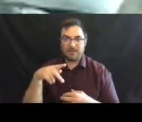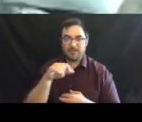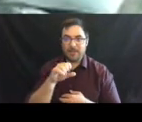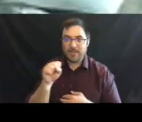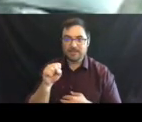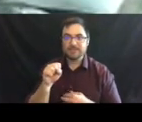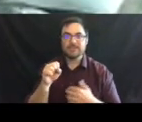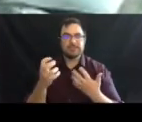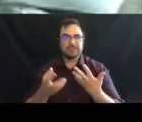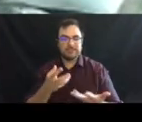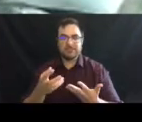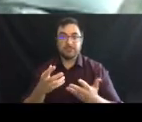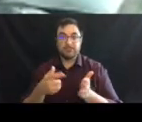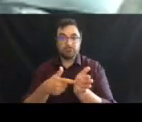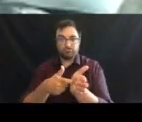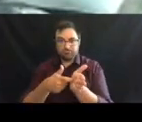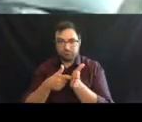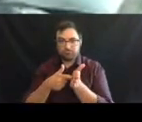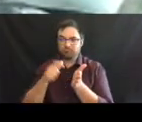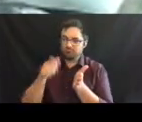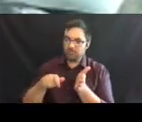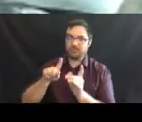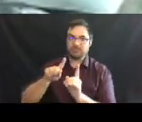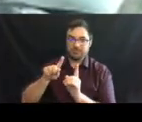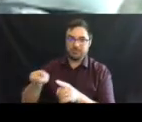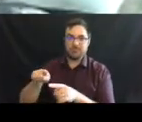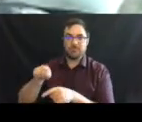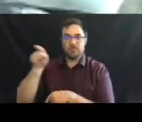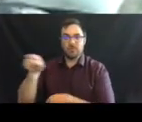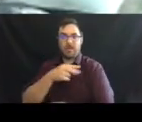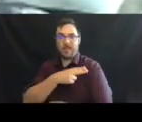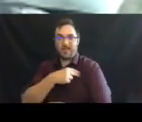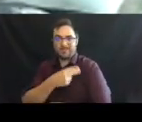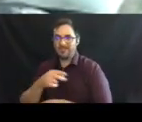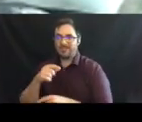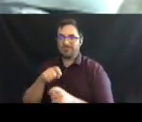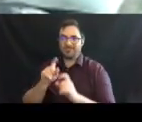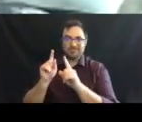doesn't mandate whether the baby goes back to the hospital or is referred to an audiologist